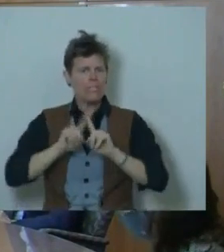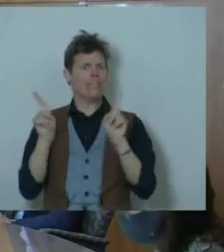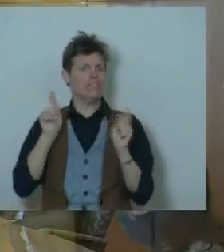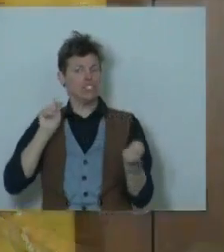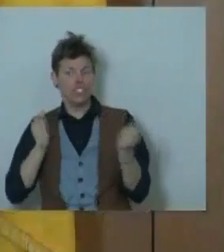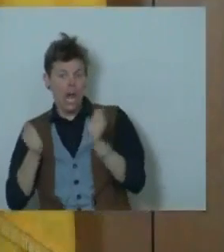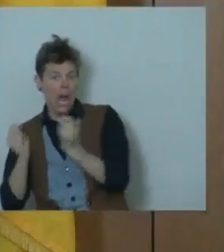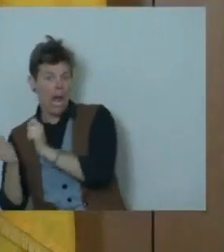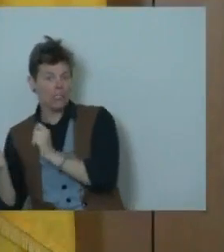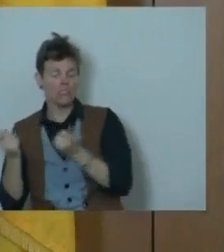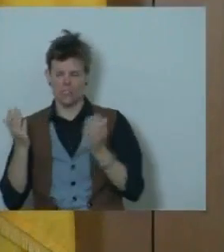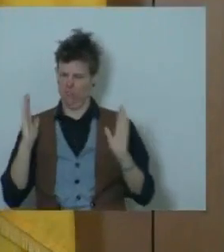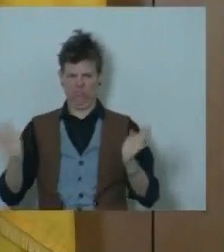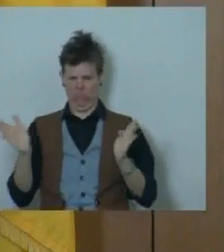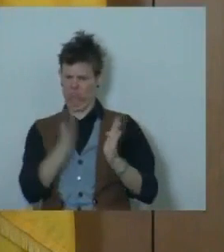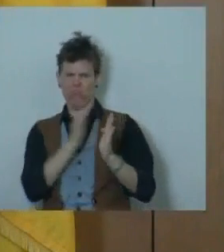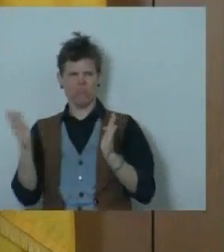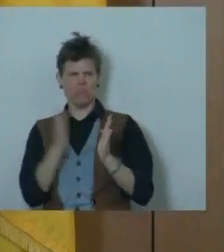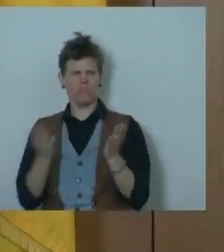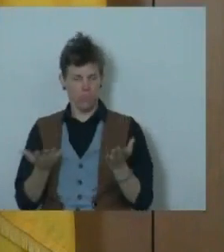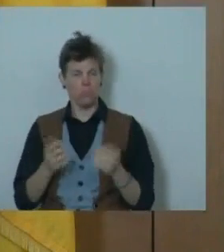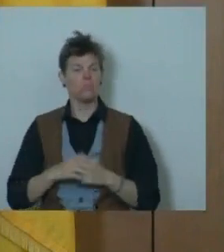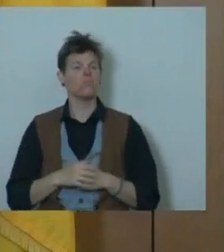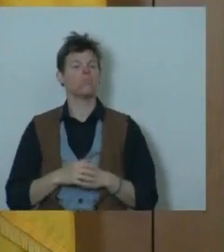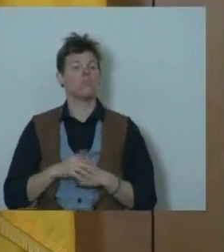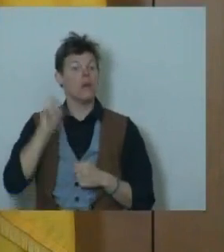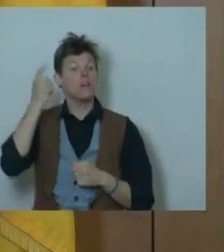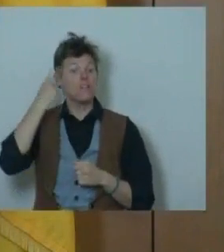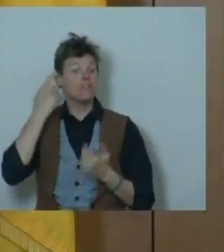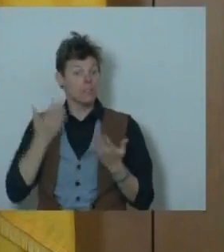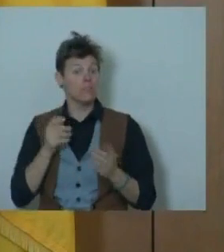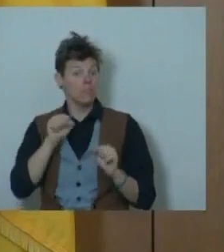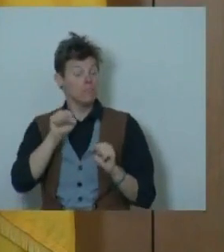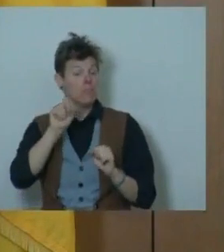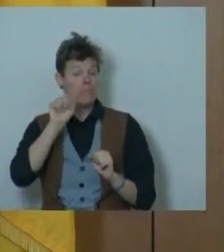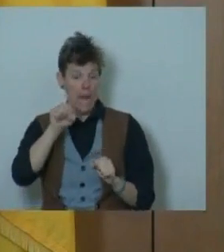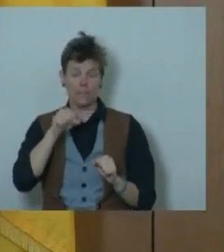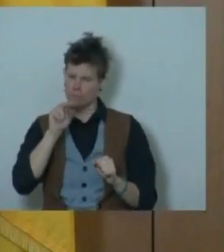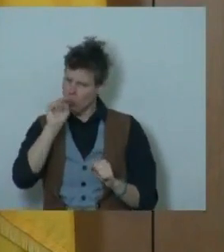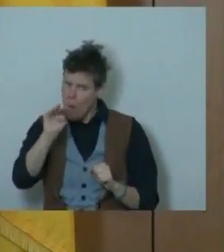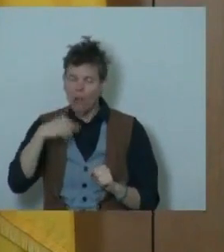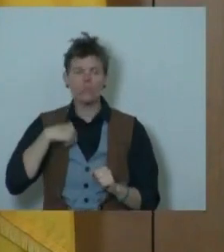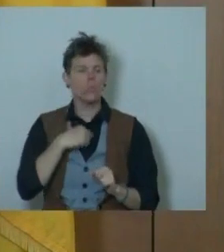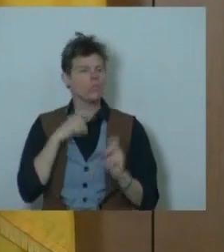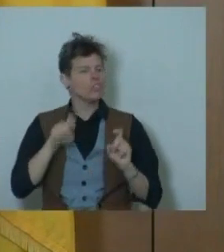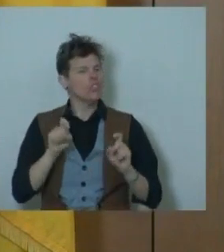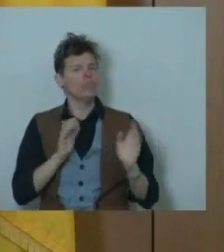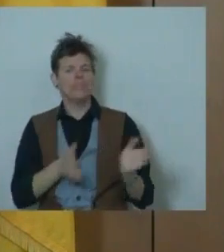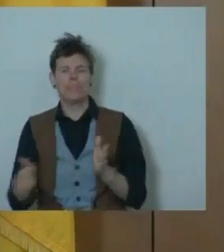SIMPLY PUT, SHOULD NEW MEXICANS BE READY FOR A LOT OF DIFFERENT CHANGES THROUGHOUT THE REST OF 2020?